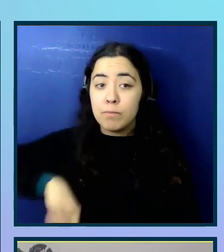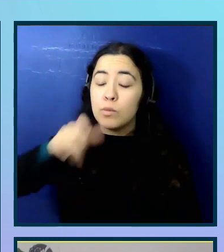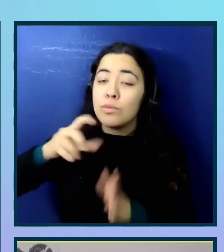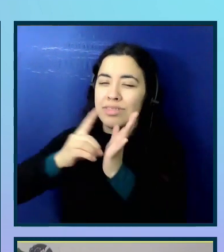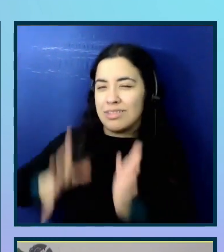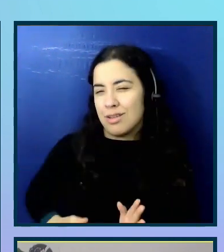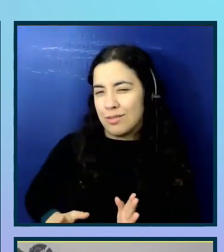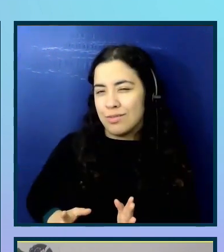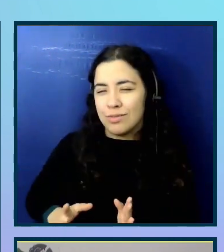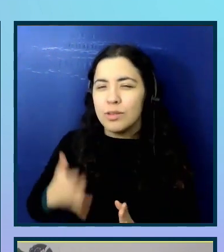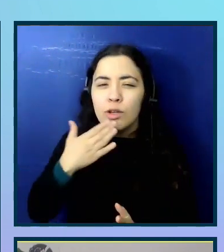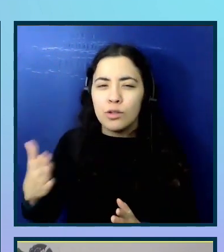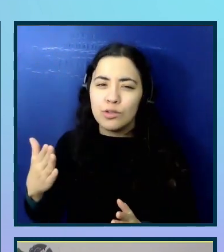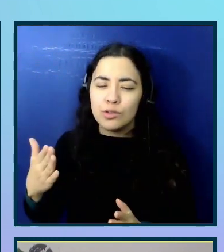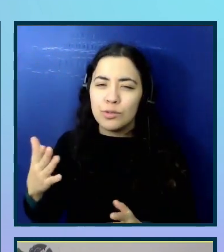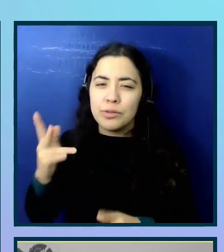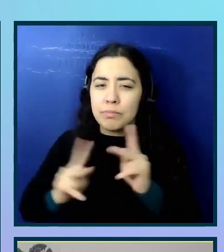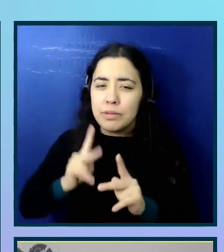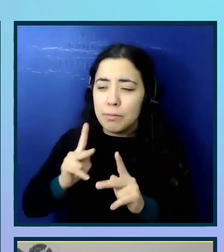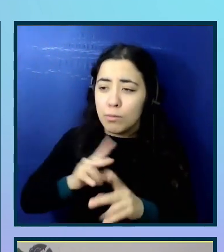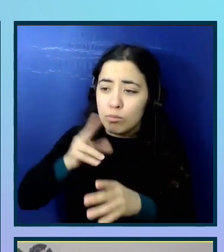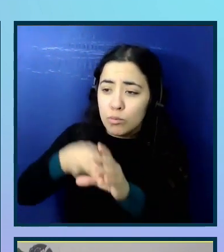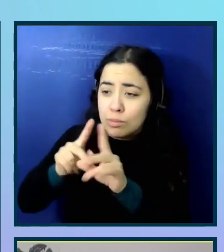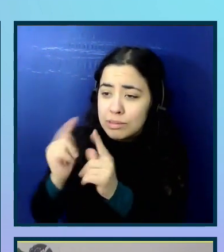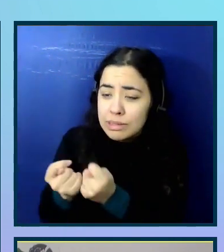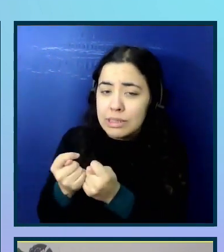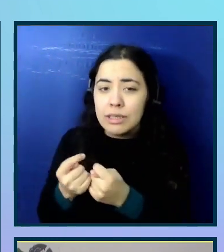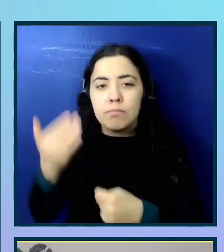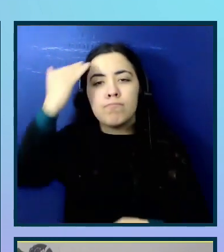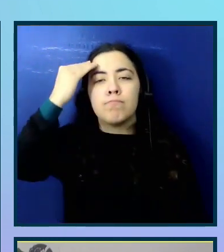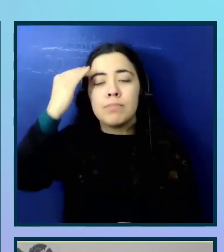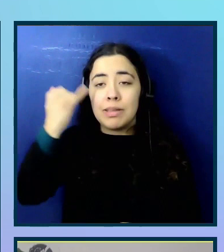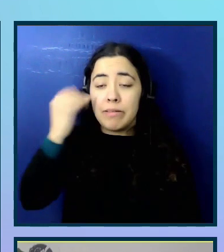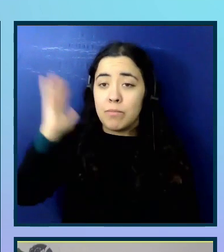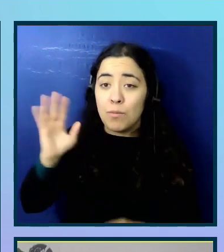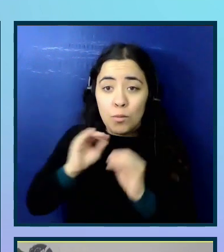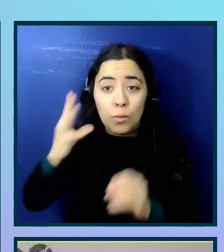especially if they don't know anything about accessibility, they get example of what is expecting from them.